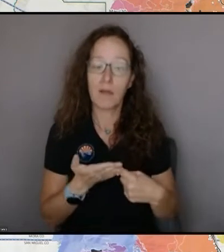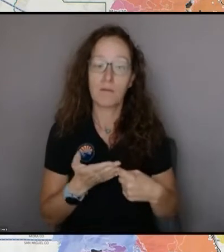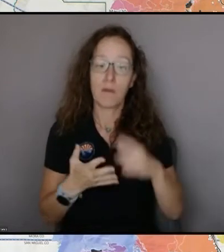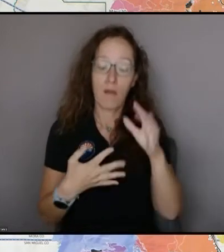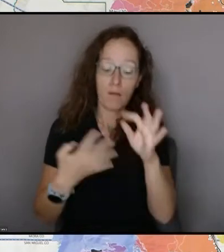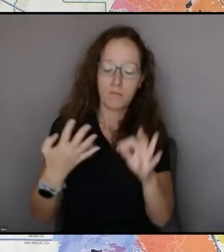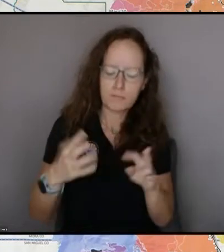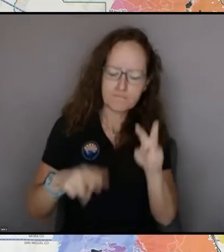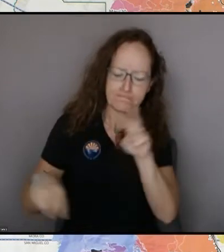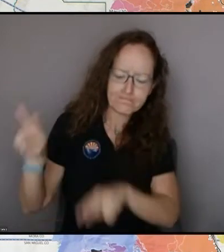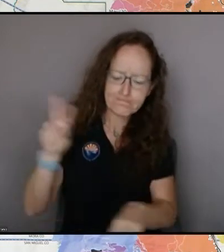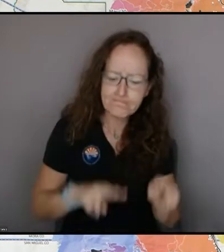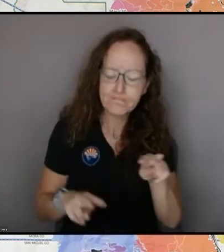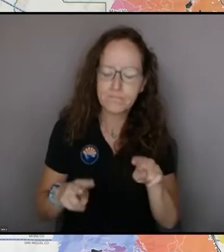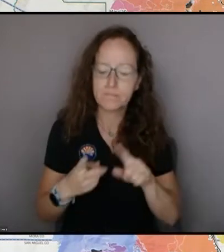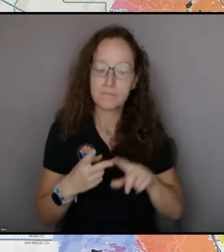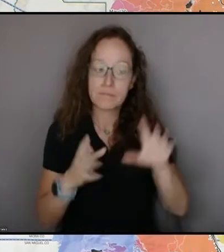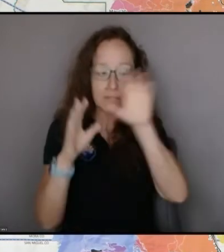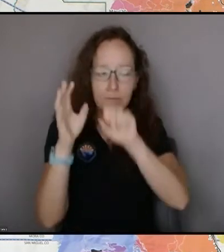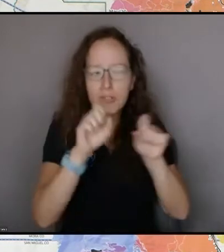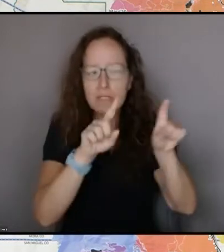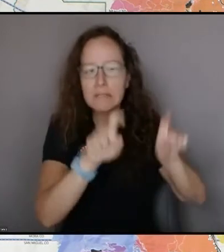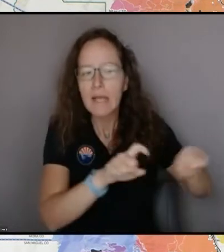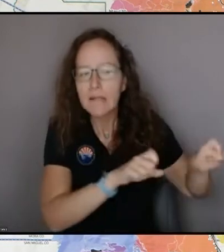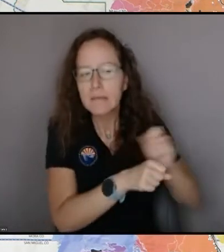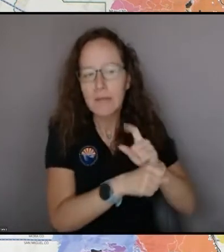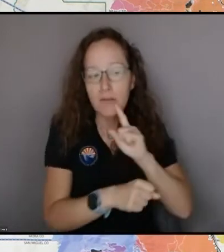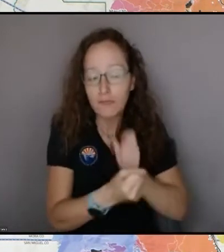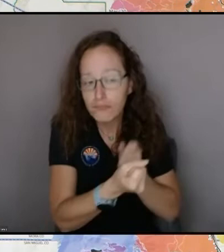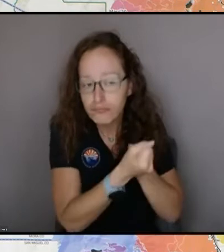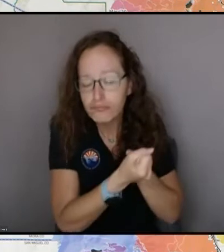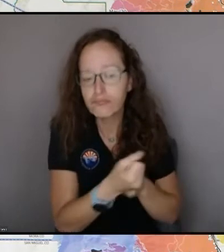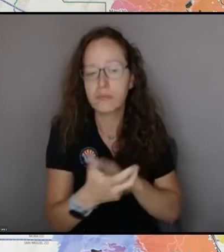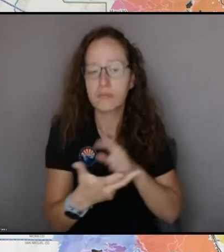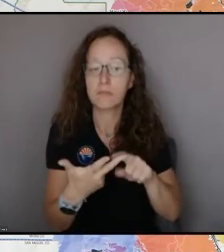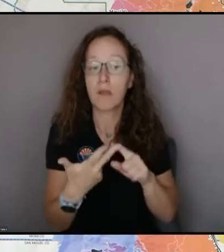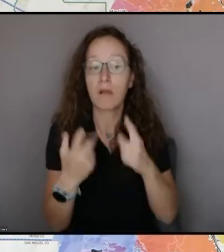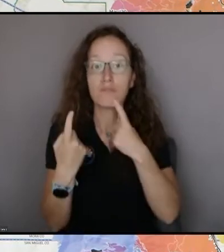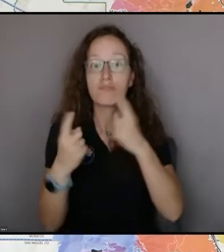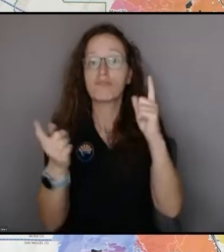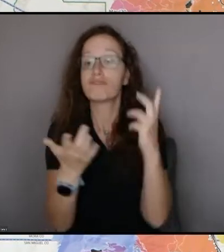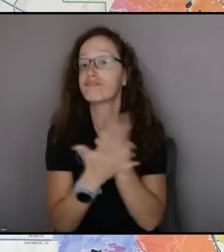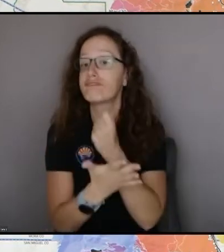exploit our successes. We maintain options, and then we red team the plan. That's pretty much-- you guys, over the